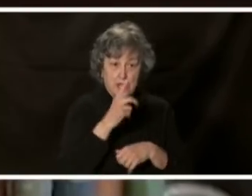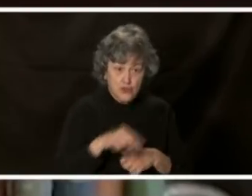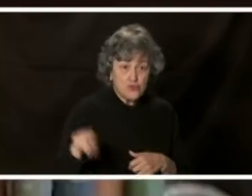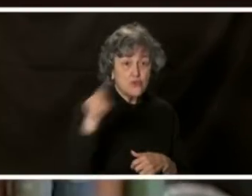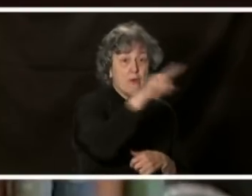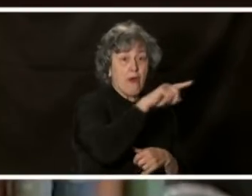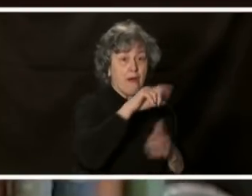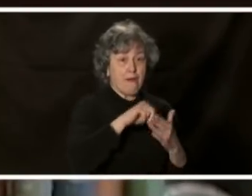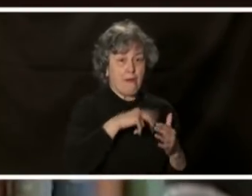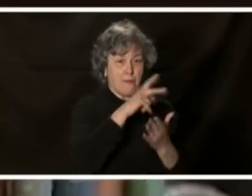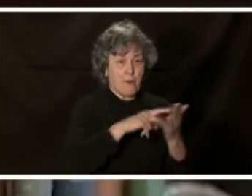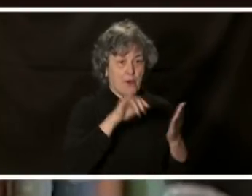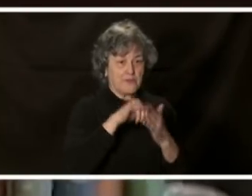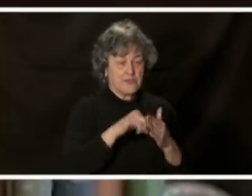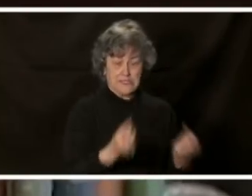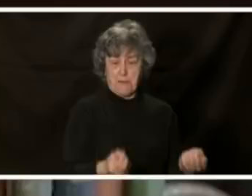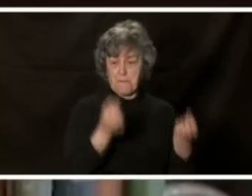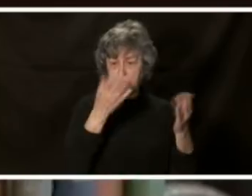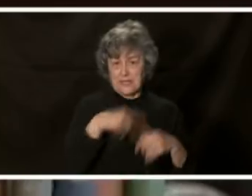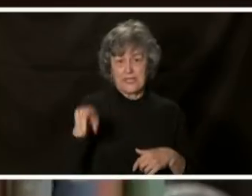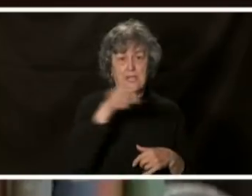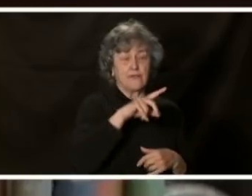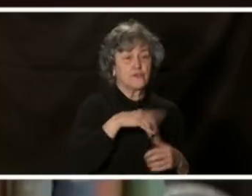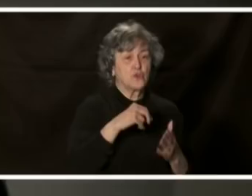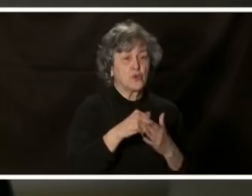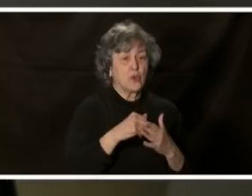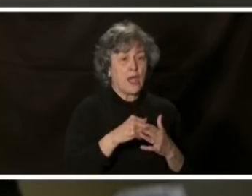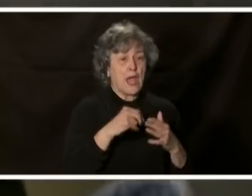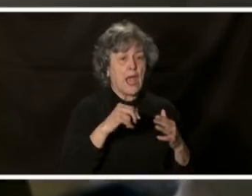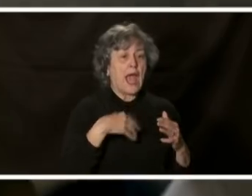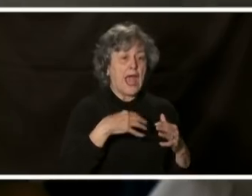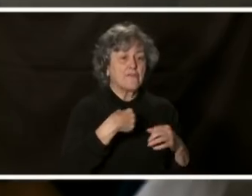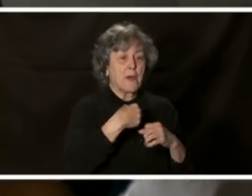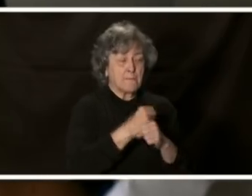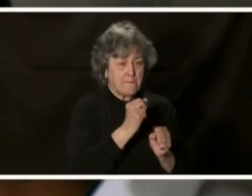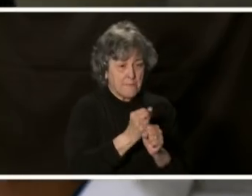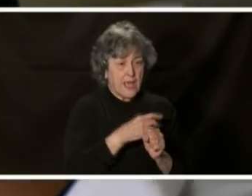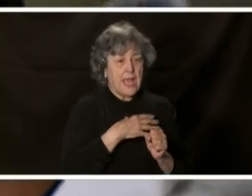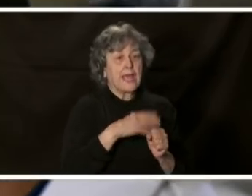MANY OF HAVE YOU CONDUCTED GROUNDBREAKING RESEARCH IN OUR LABS.